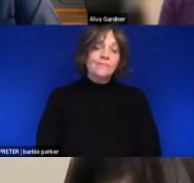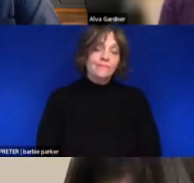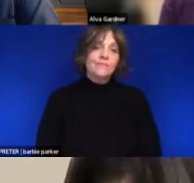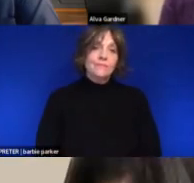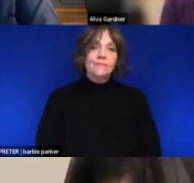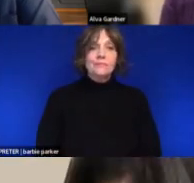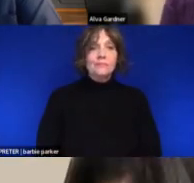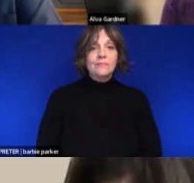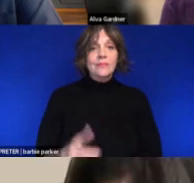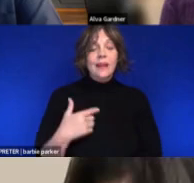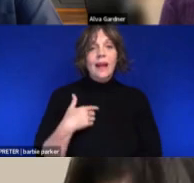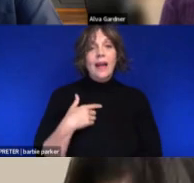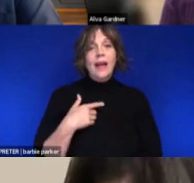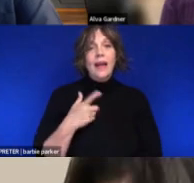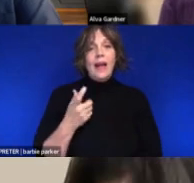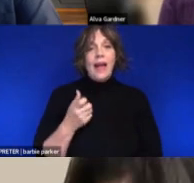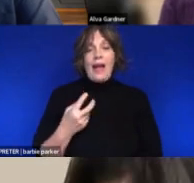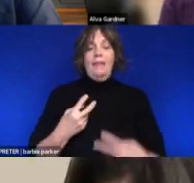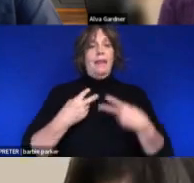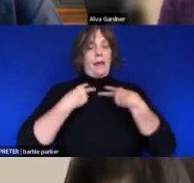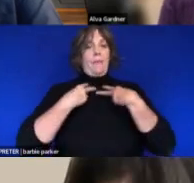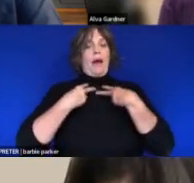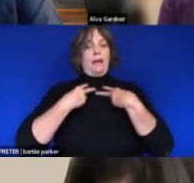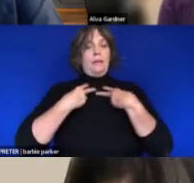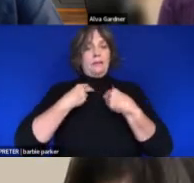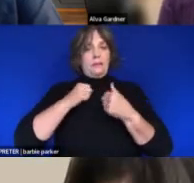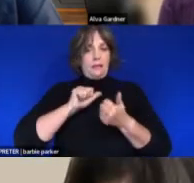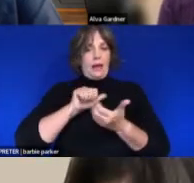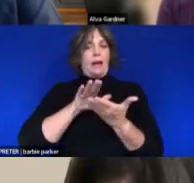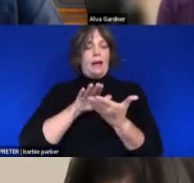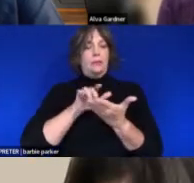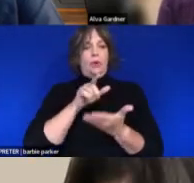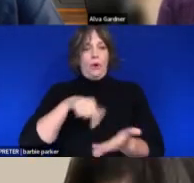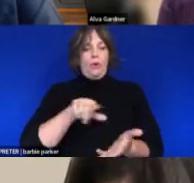the impact that that ultimately has on people receiving services